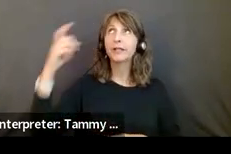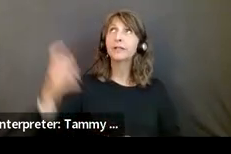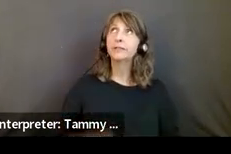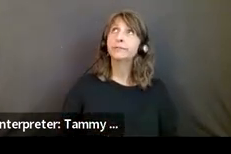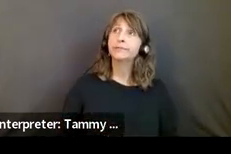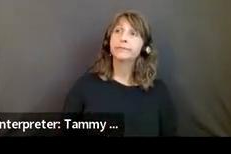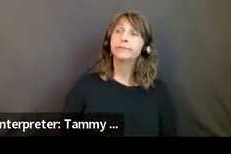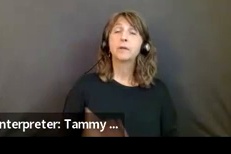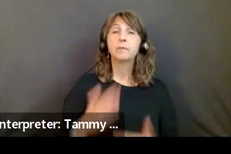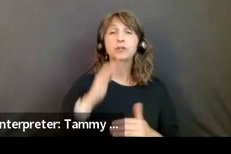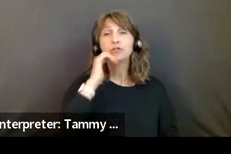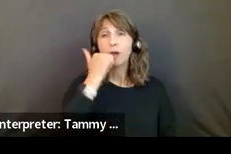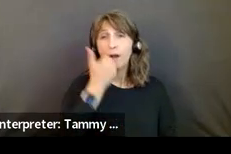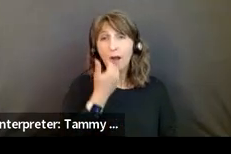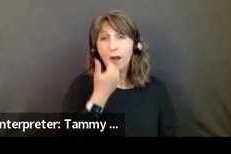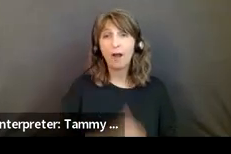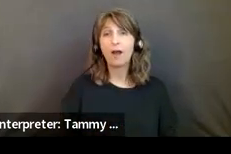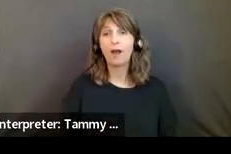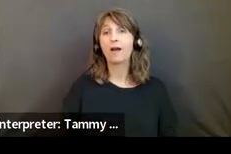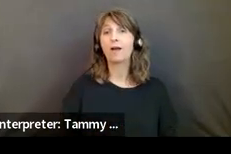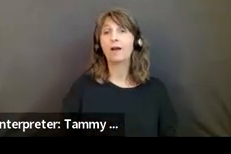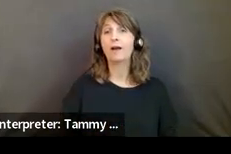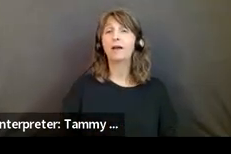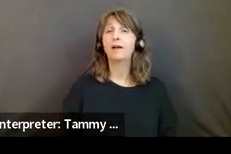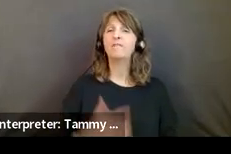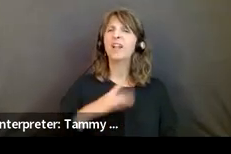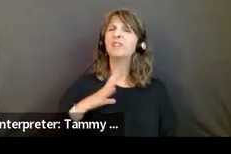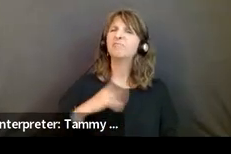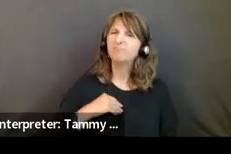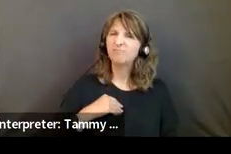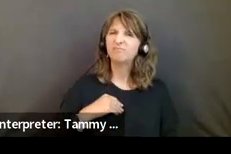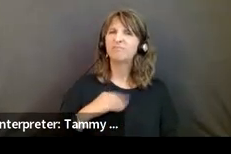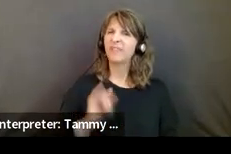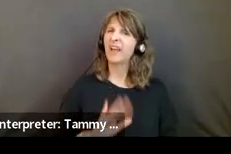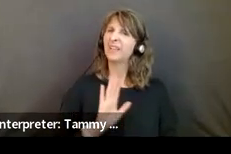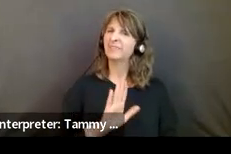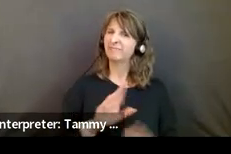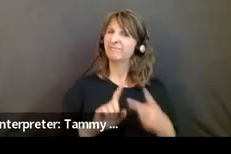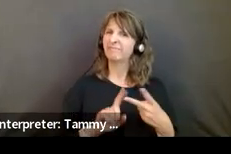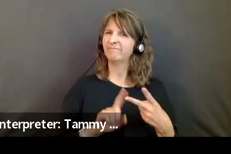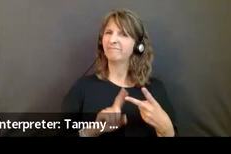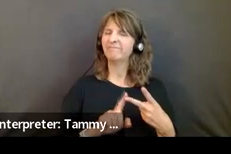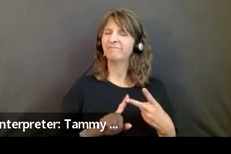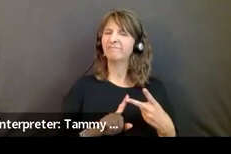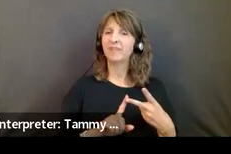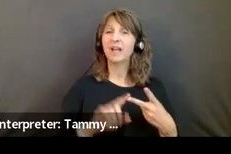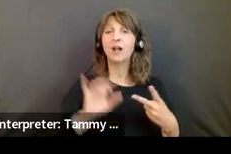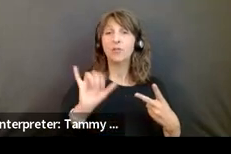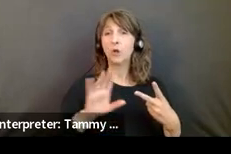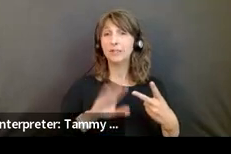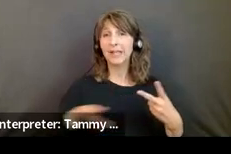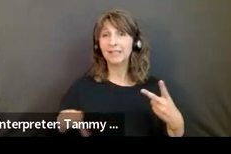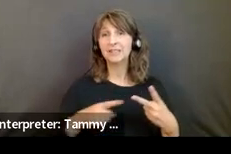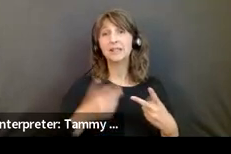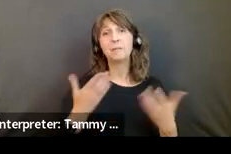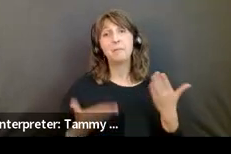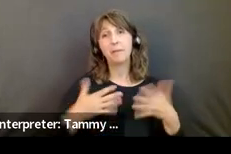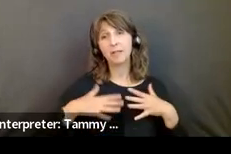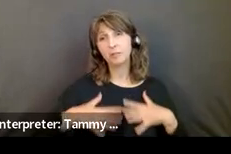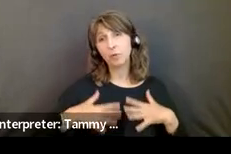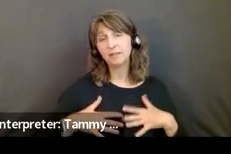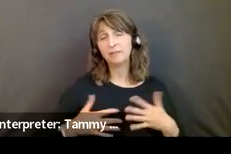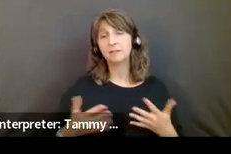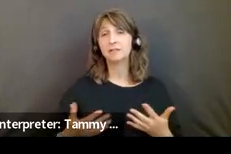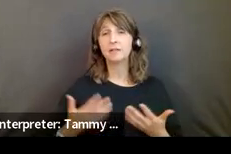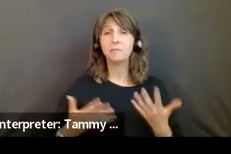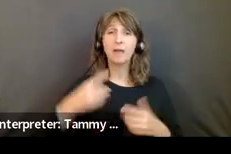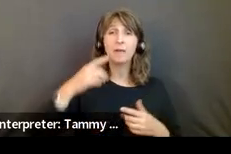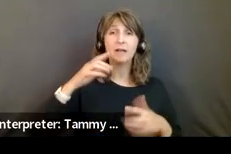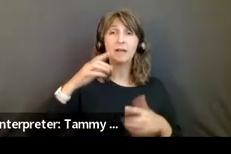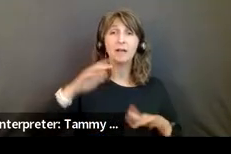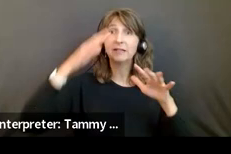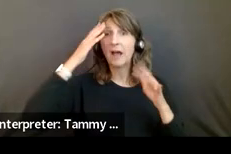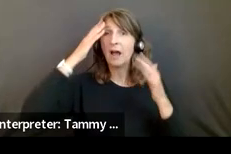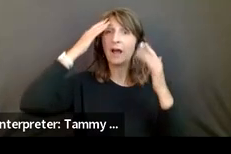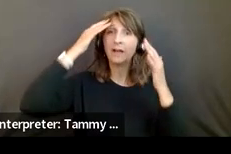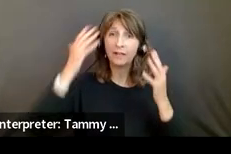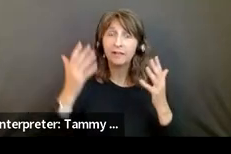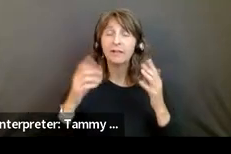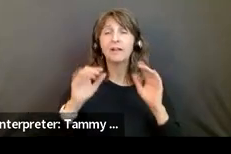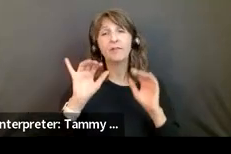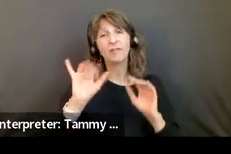That you know very very low self esteem just to name a few these are also the kids that may be dealing with depression or anxiety, which could also go along with other emotional disabilities.